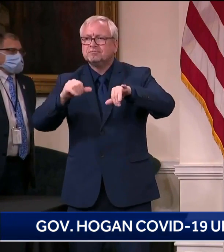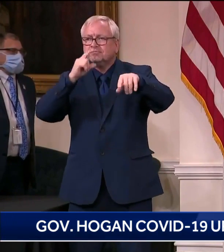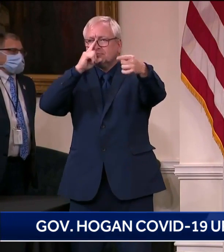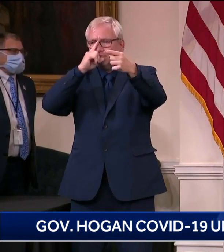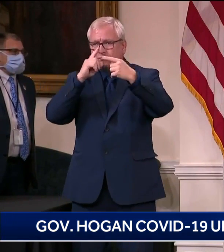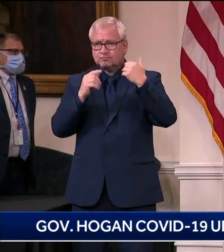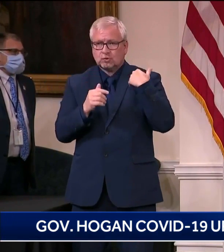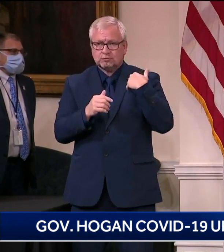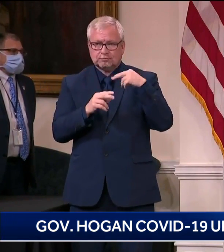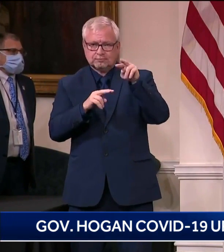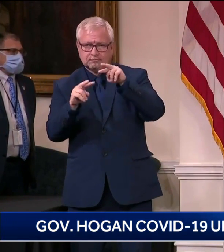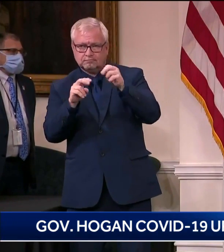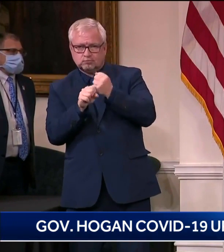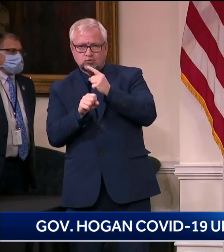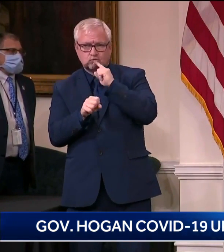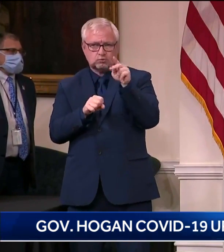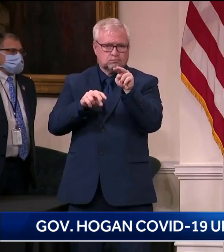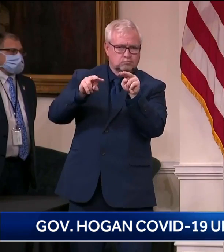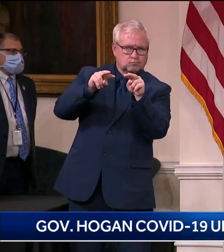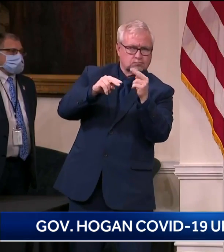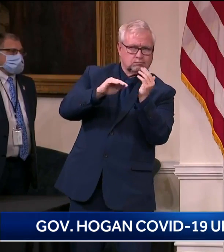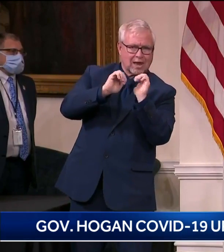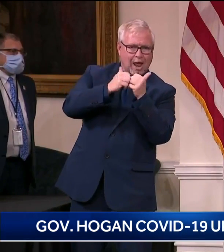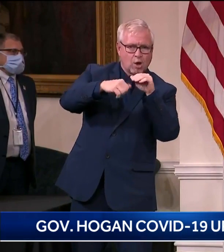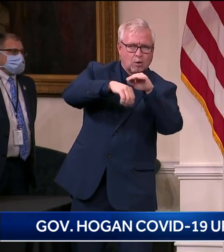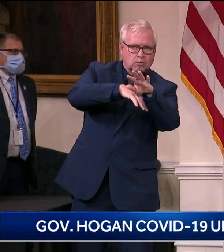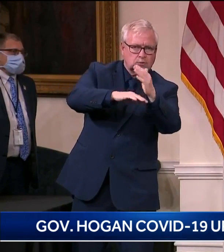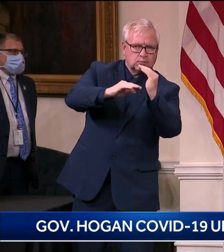IT IS A SERIOUS ISSUE.